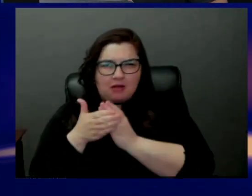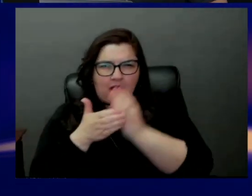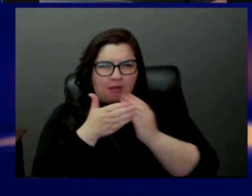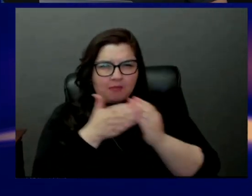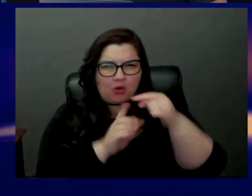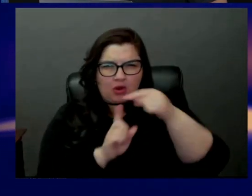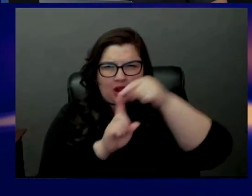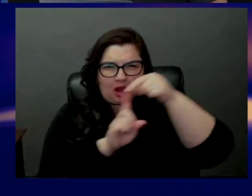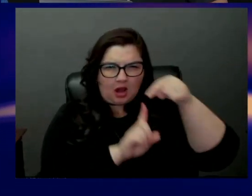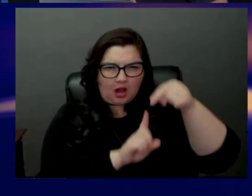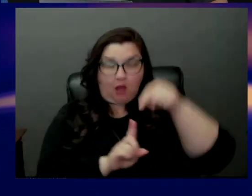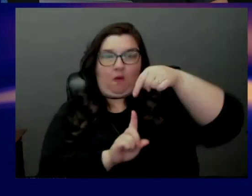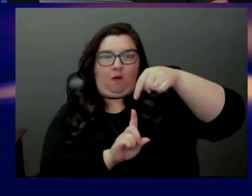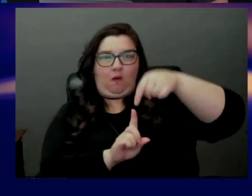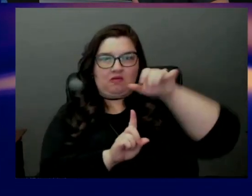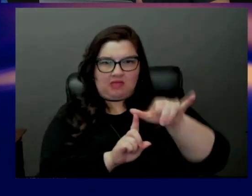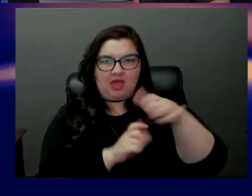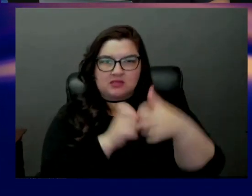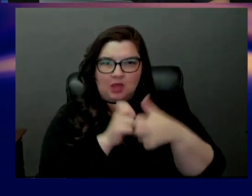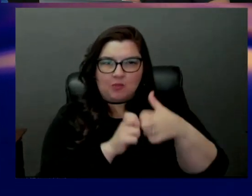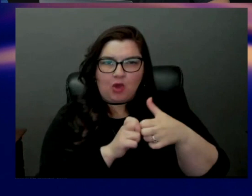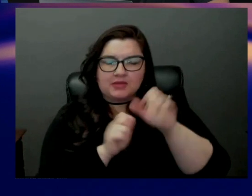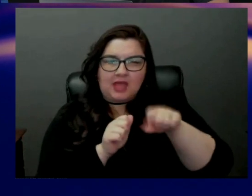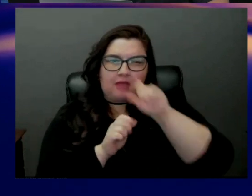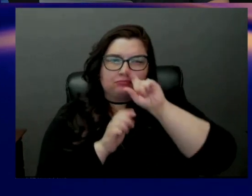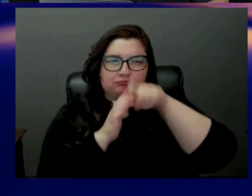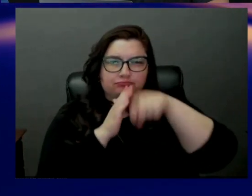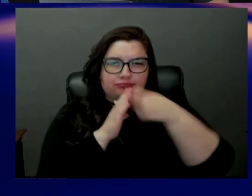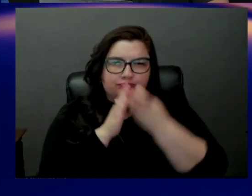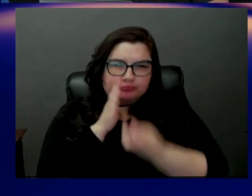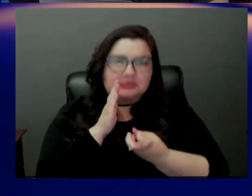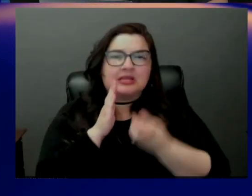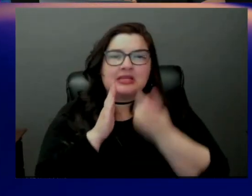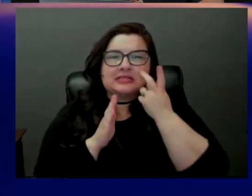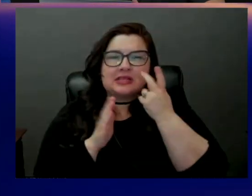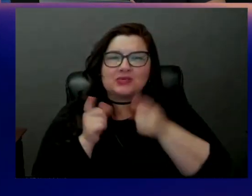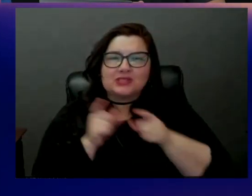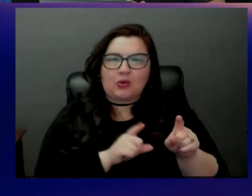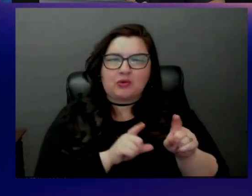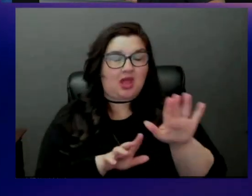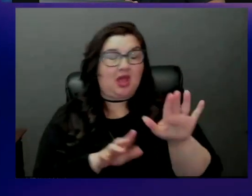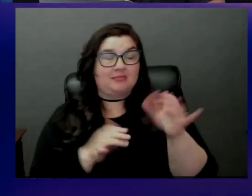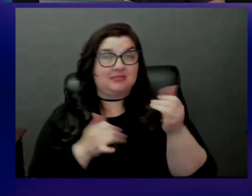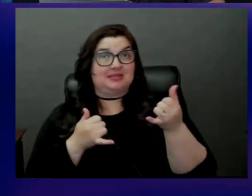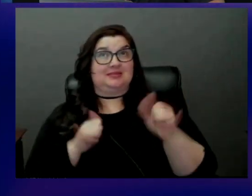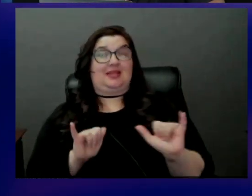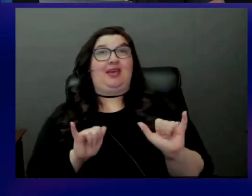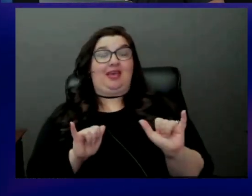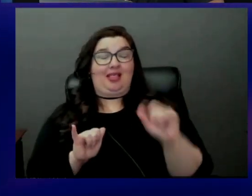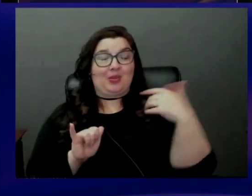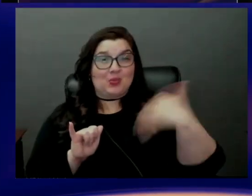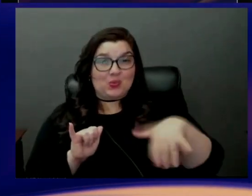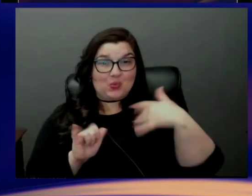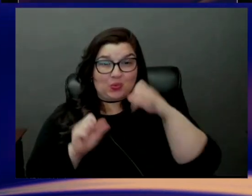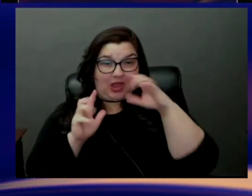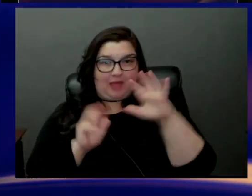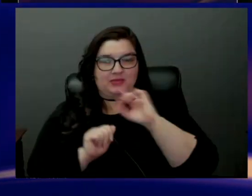and we can dive deep insight. Correct, Correct, Exactly. I'm still kind of blown away that all this stuff is like just generated for you.